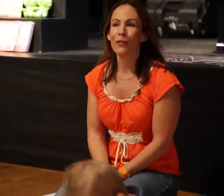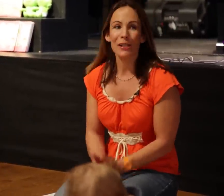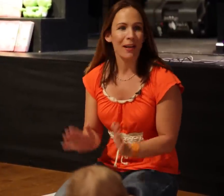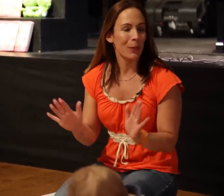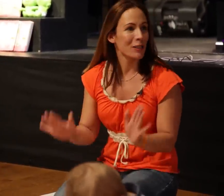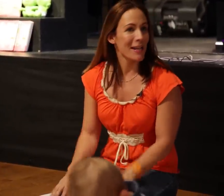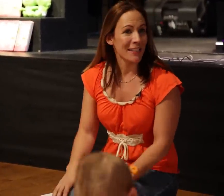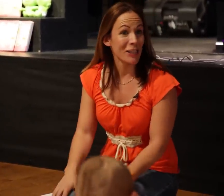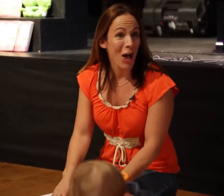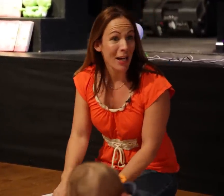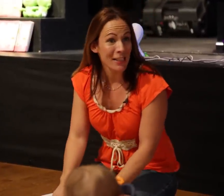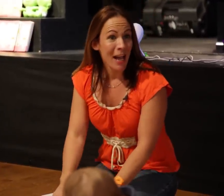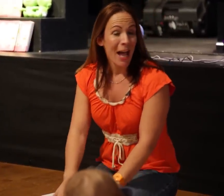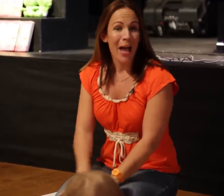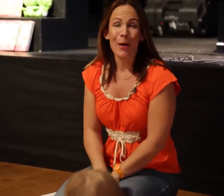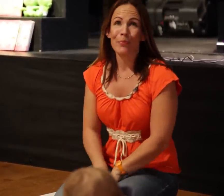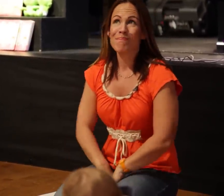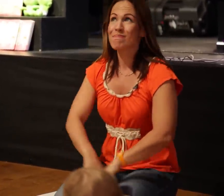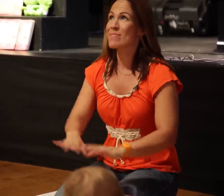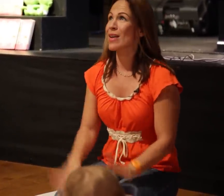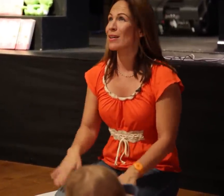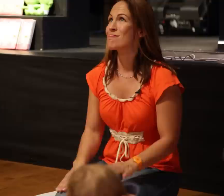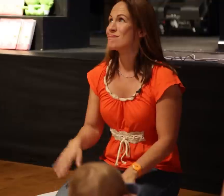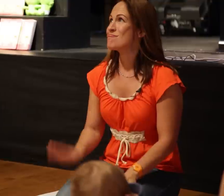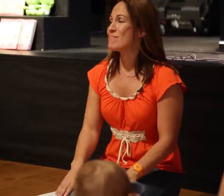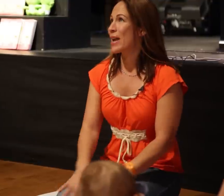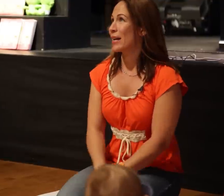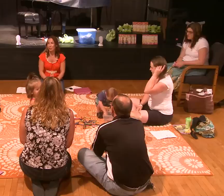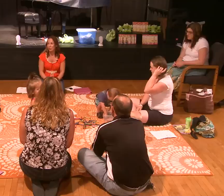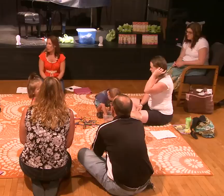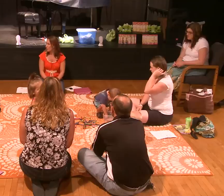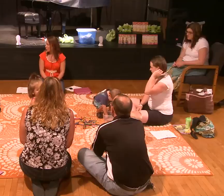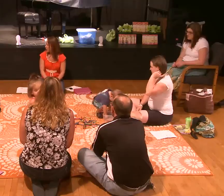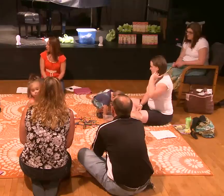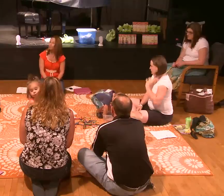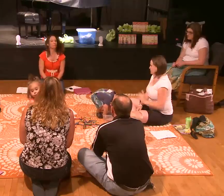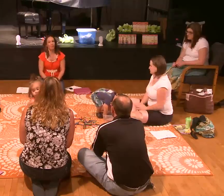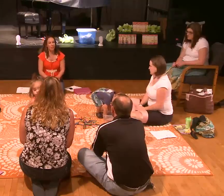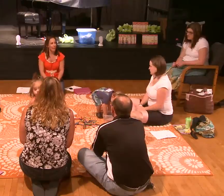The first sign language class that I taught -- it was 12 years ago.